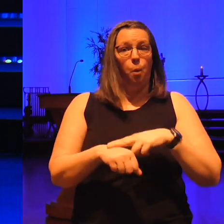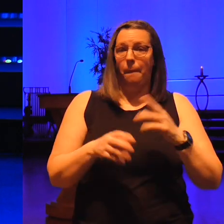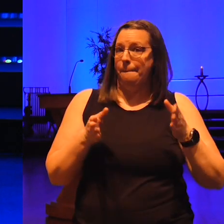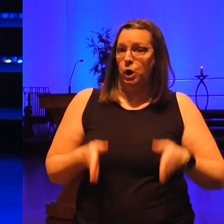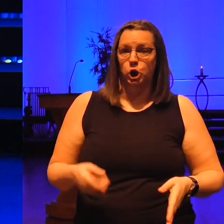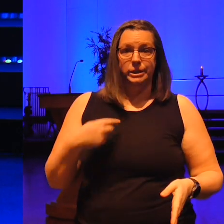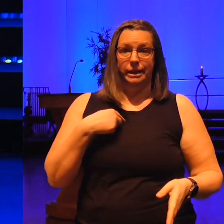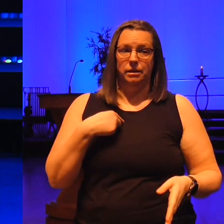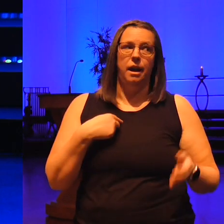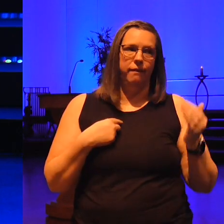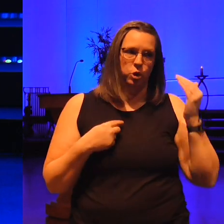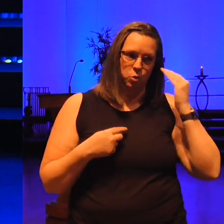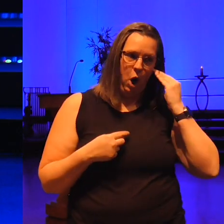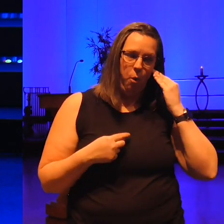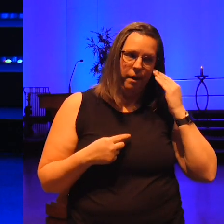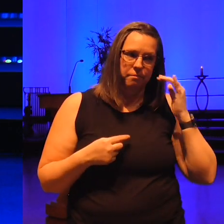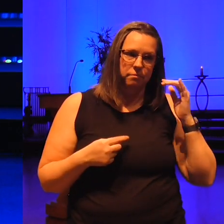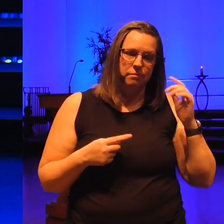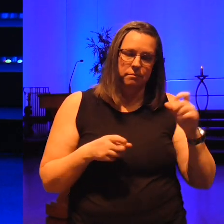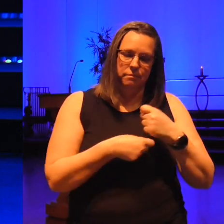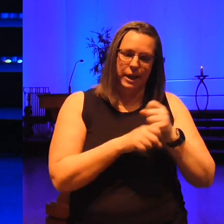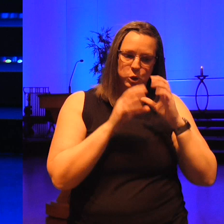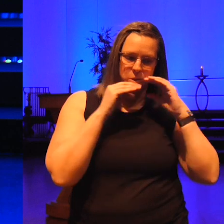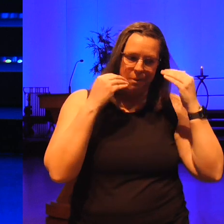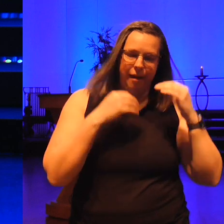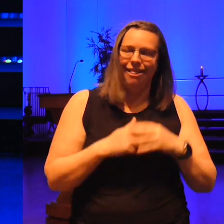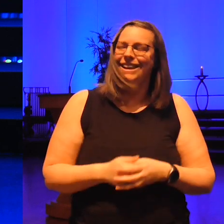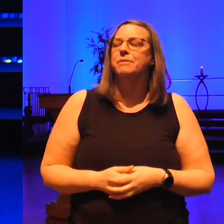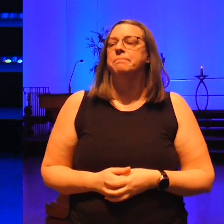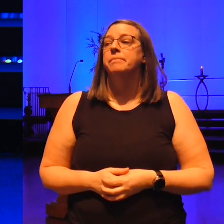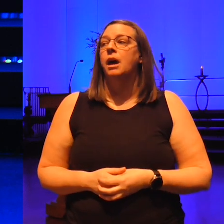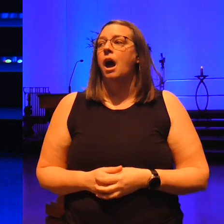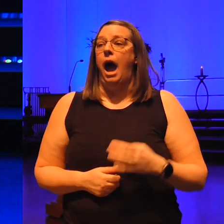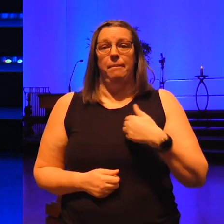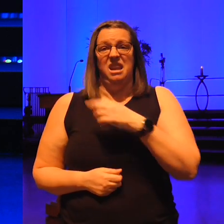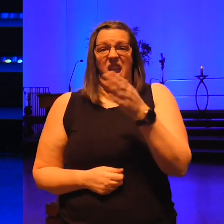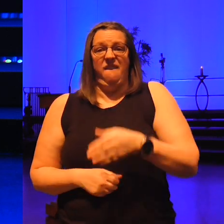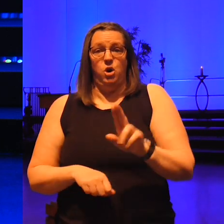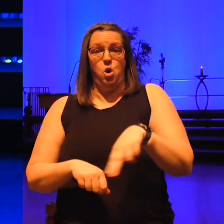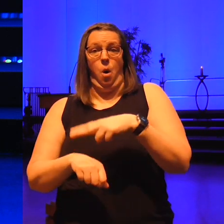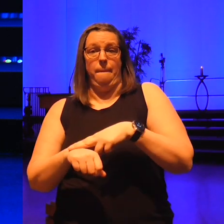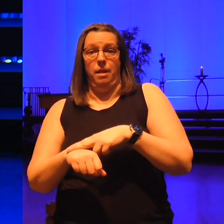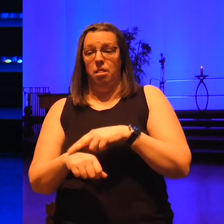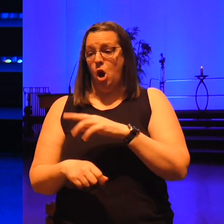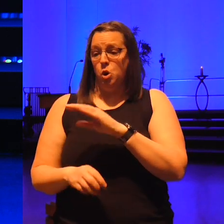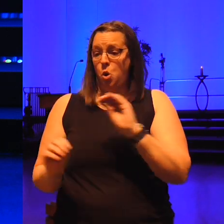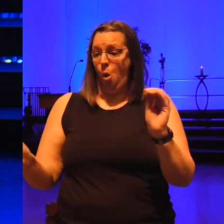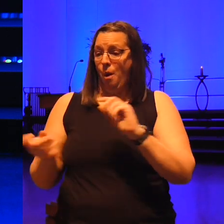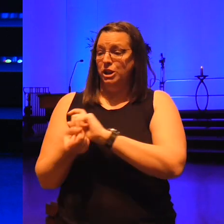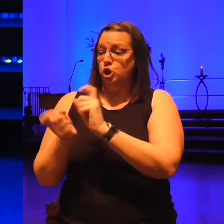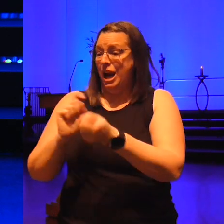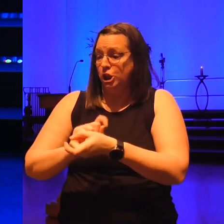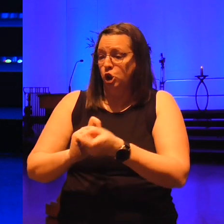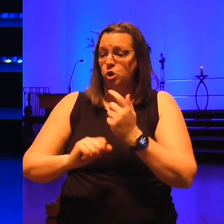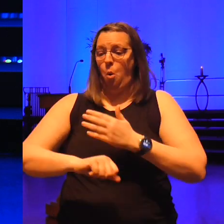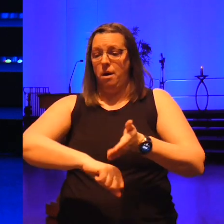Waters that makes you smile no one changes no one gets better once you make friends with your